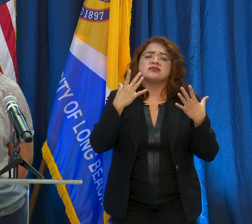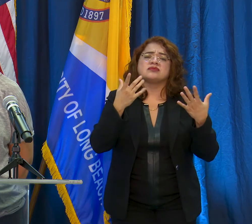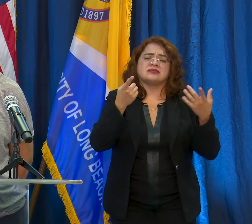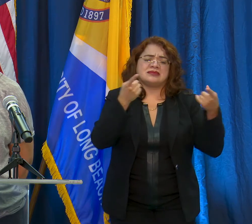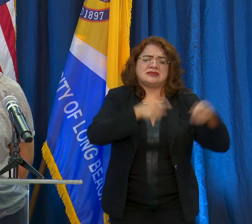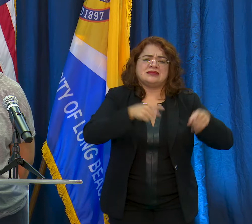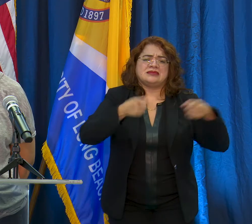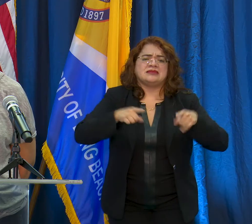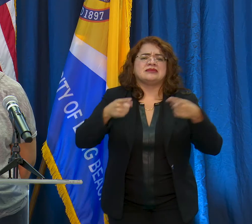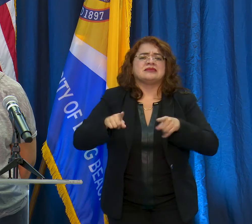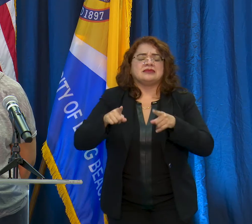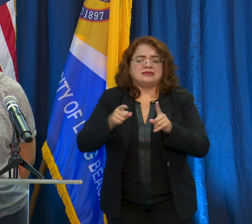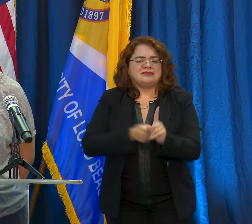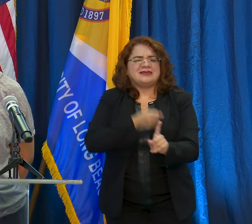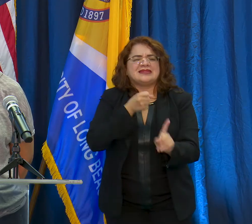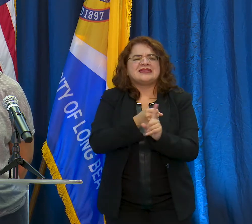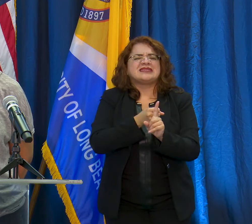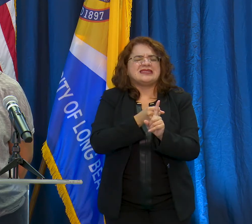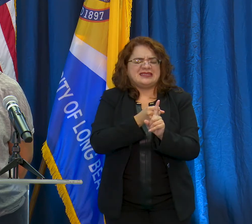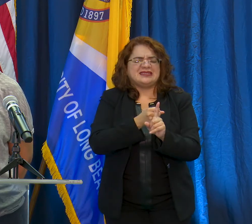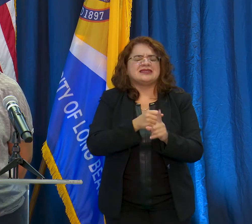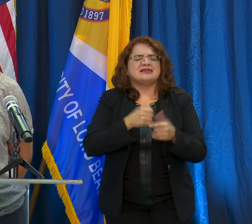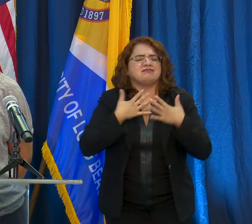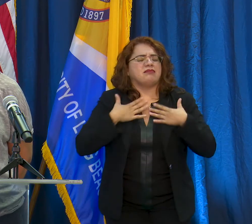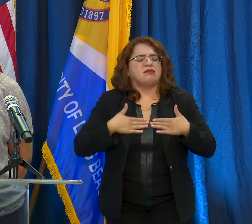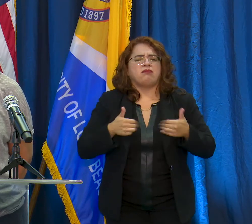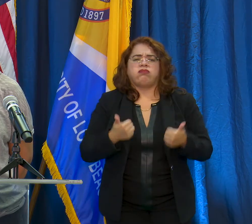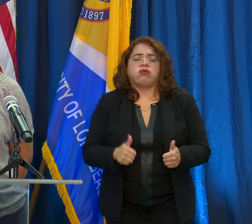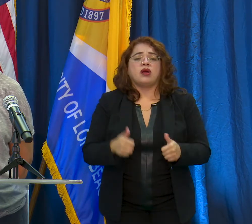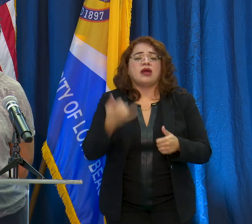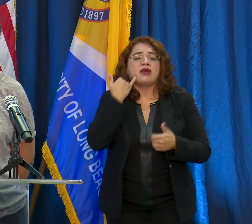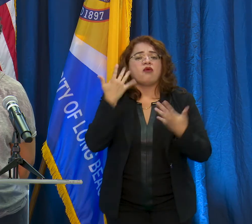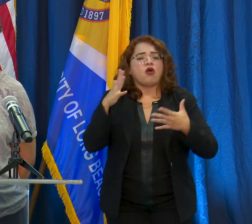with underlying conditions, it's important to note that those